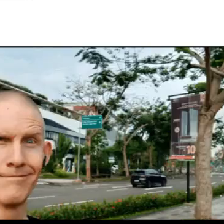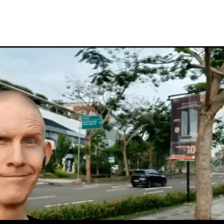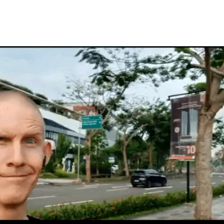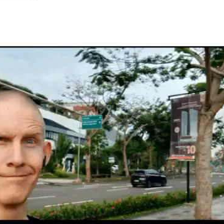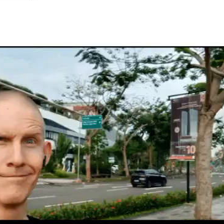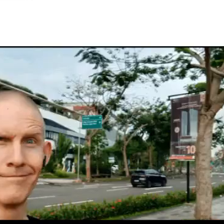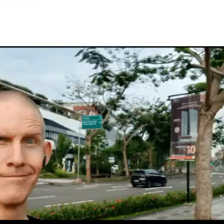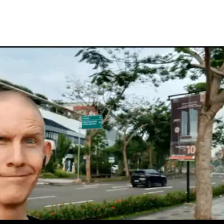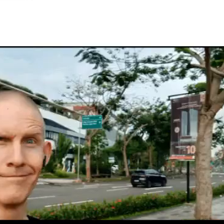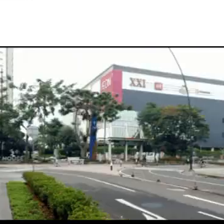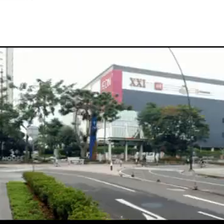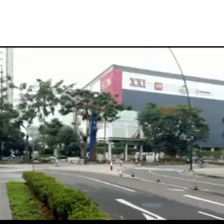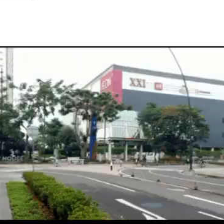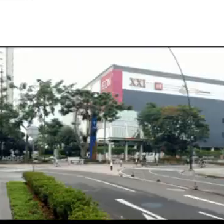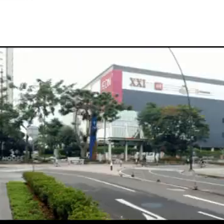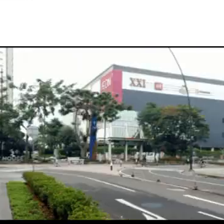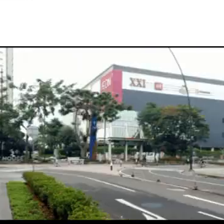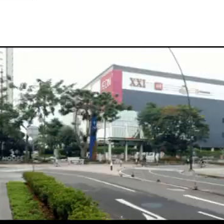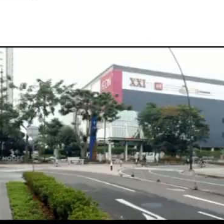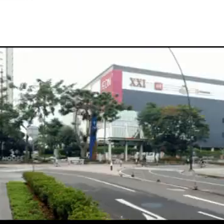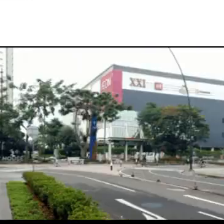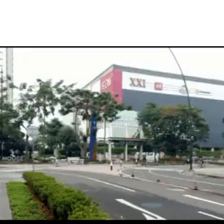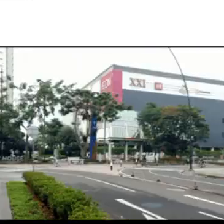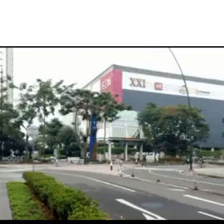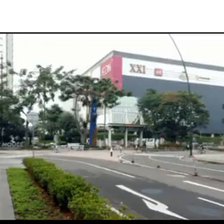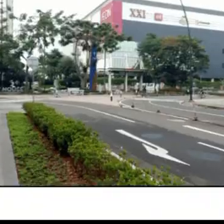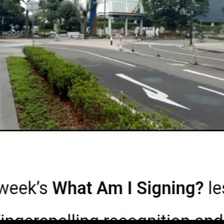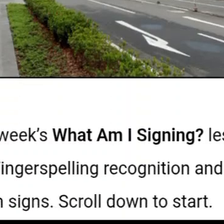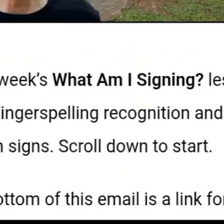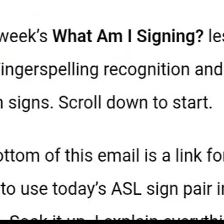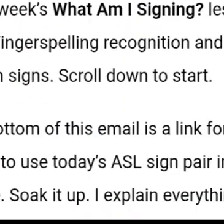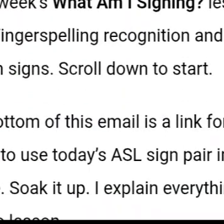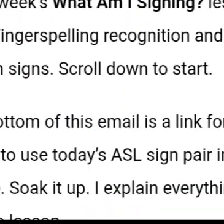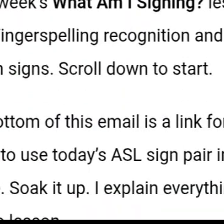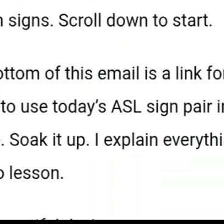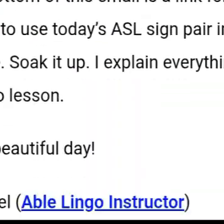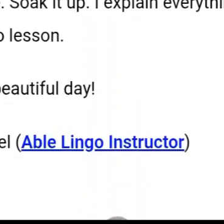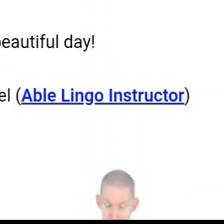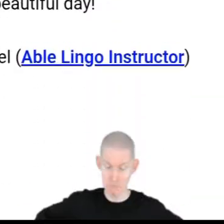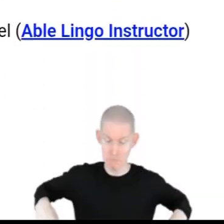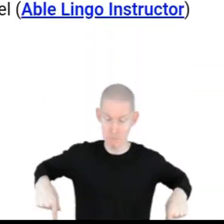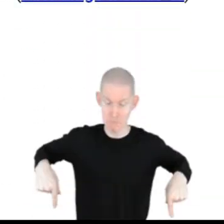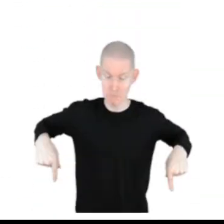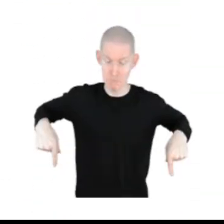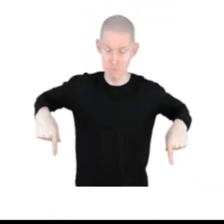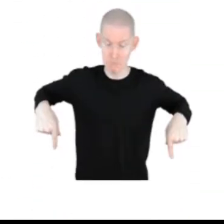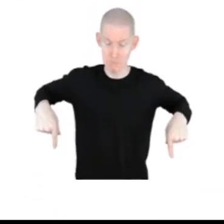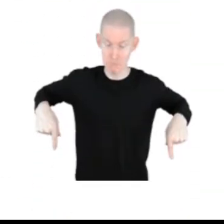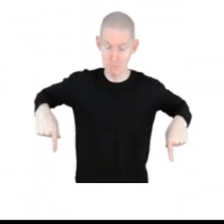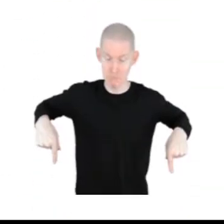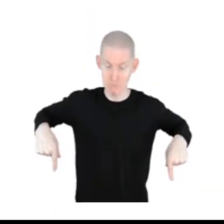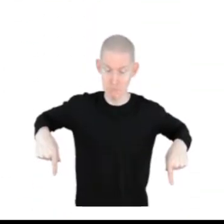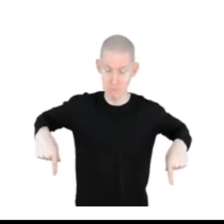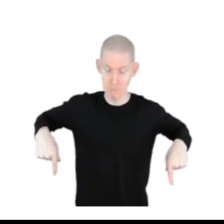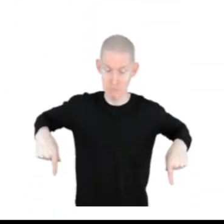and explore around and just kind of you know see what's there alright, so you keep scrolling the second part of the intro is what you'll